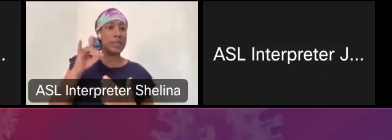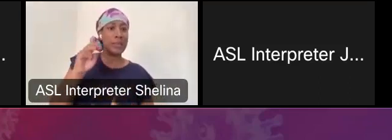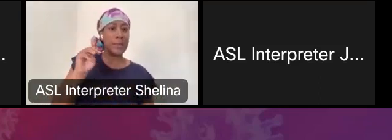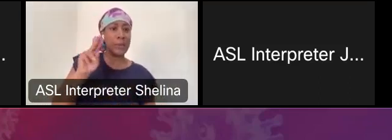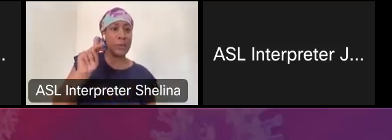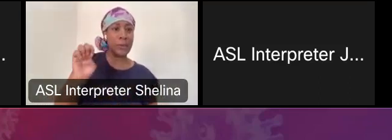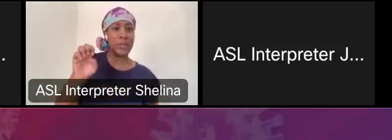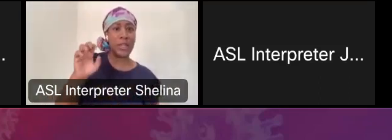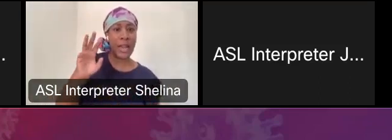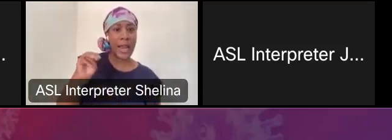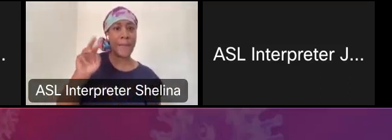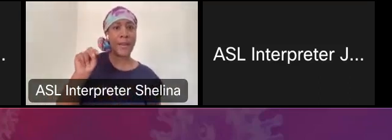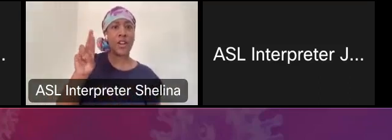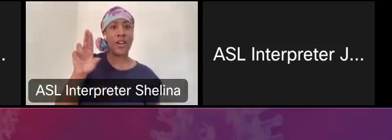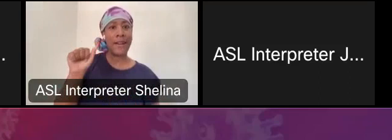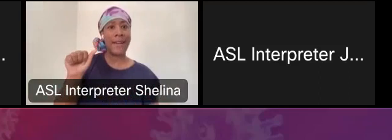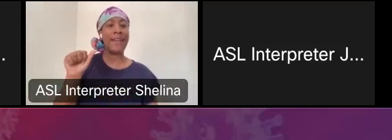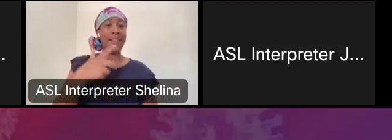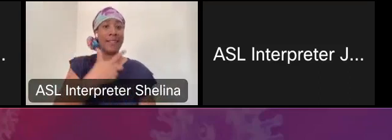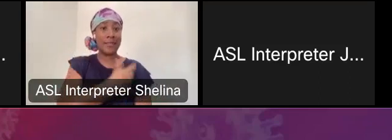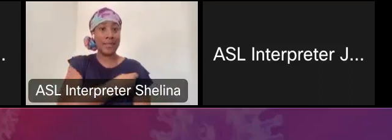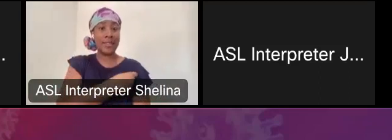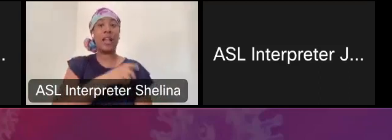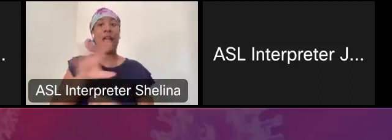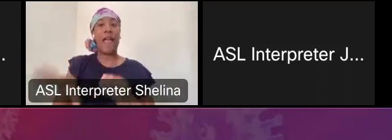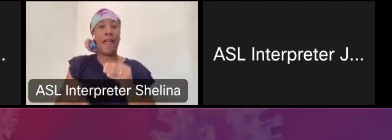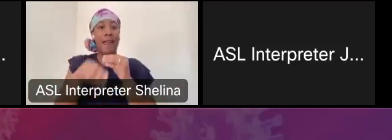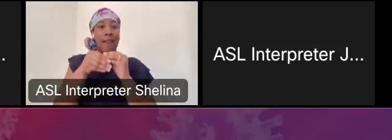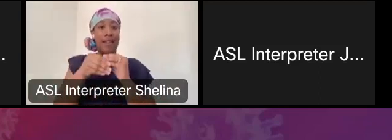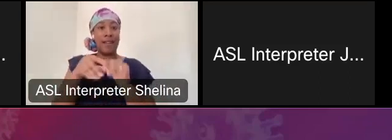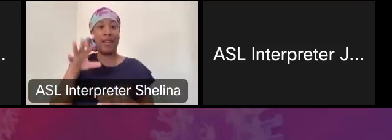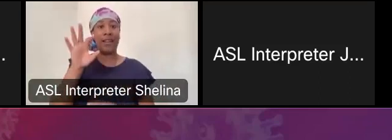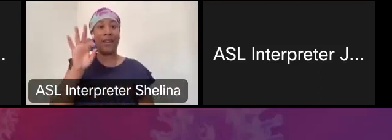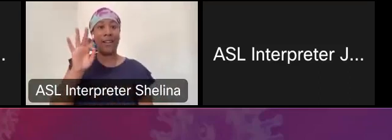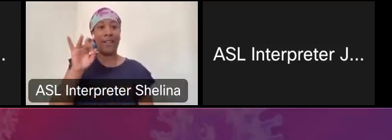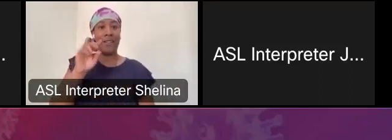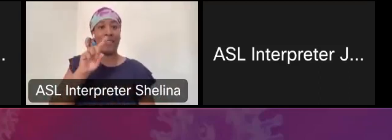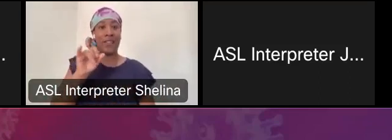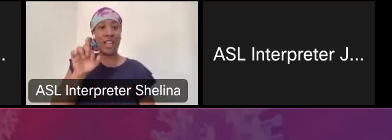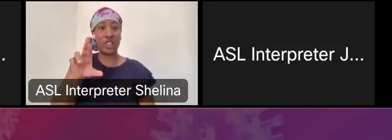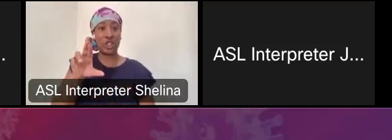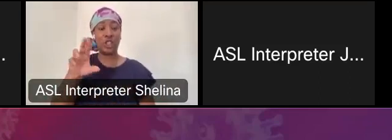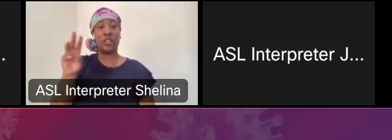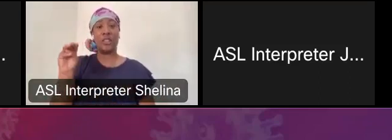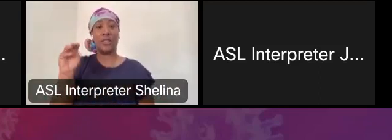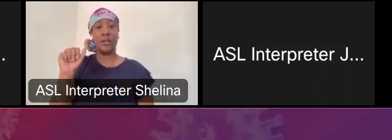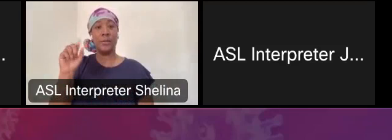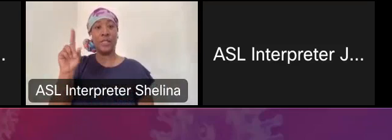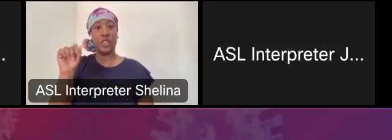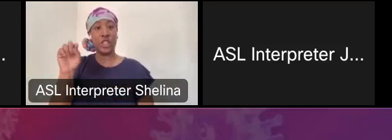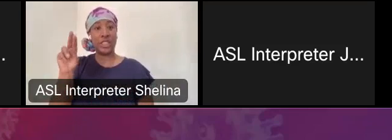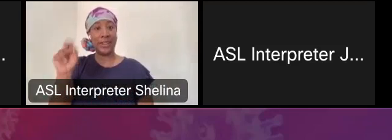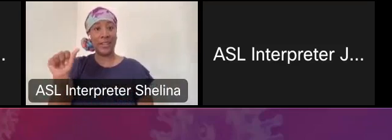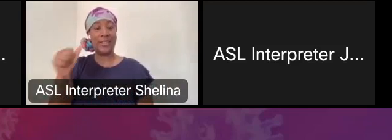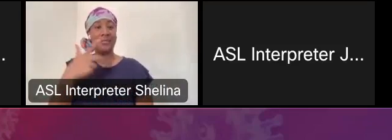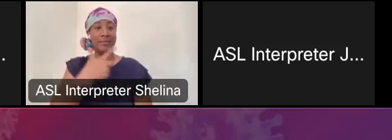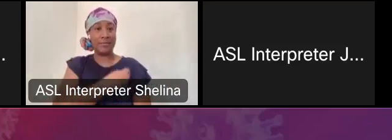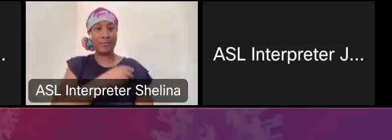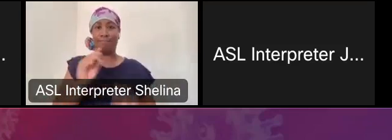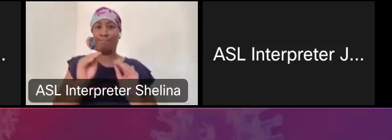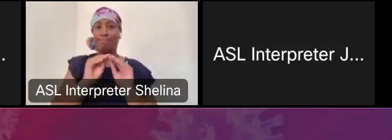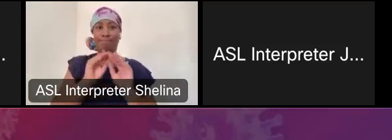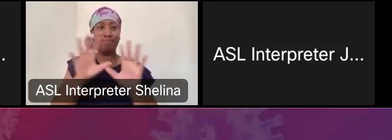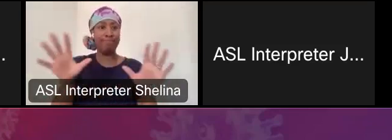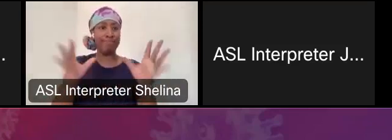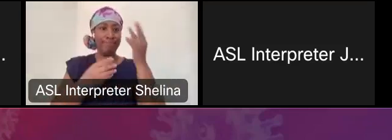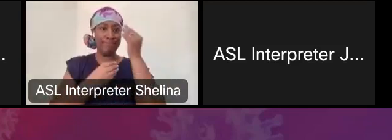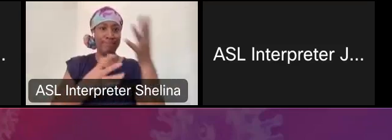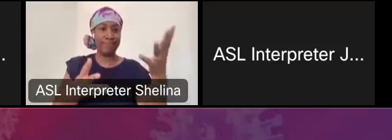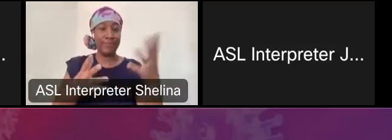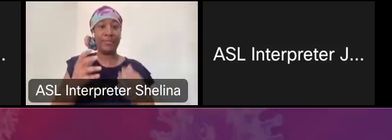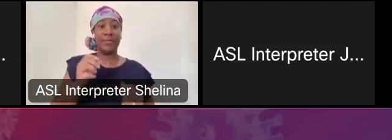and a vaccine get an additional dose Pfizer in modern vaccines. We have clear data to show that people who are moderately to severely immunocompromised.